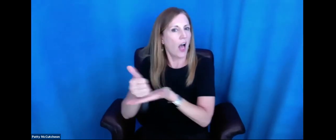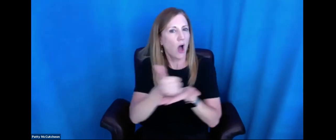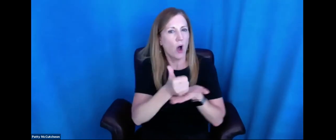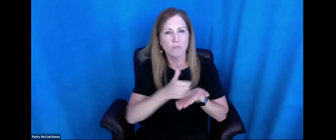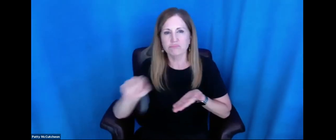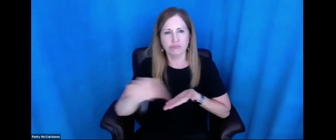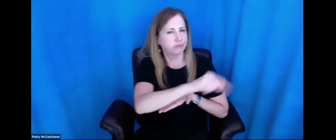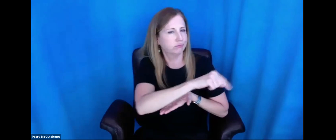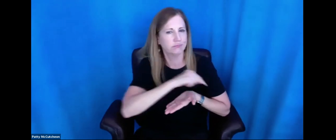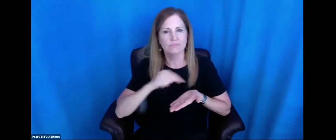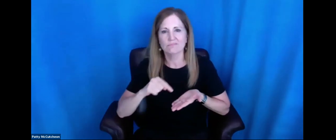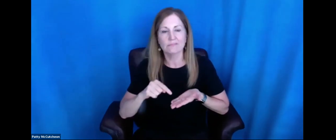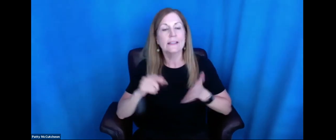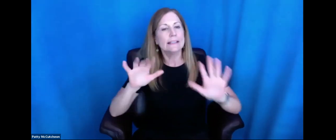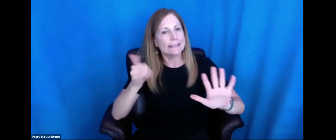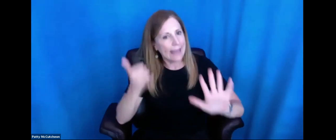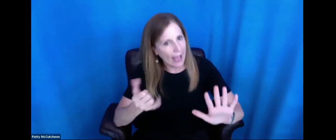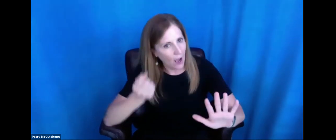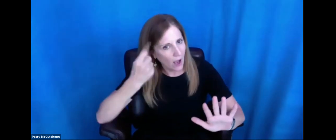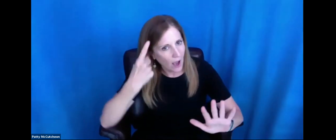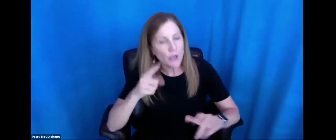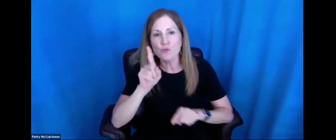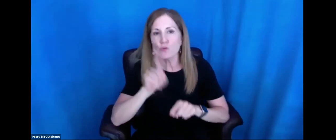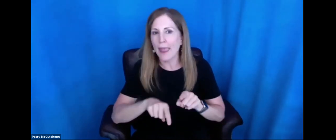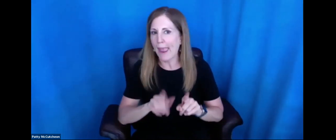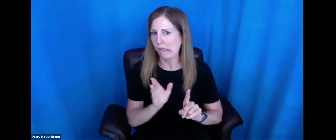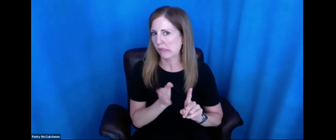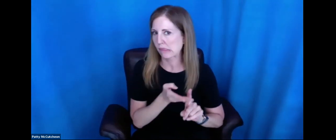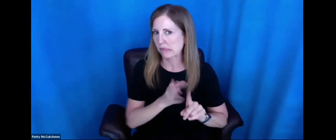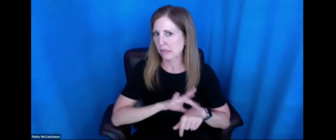Naturally, the rule still stands. You can't influence the person as to how to vote, but